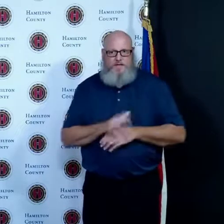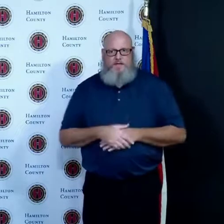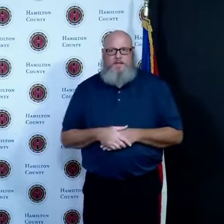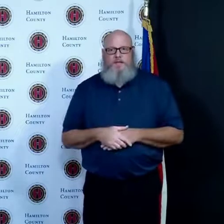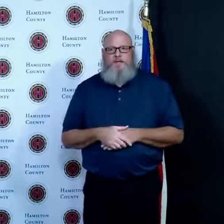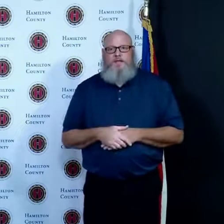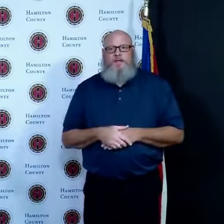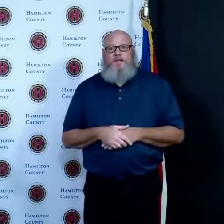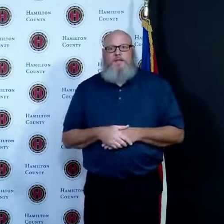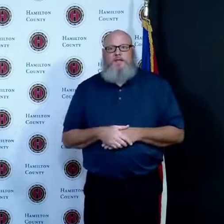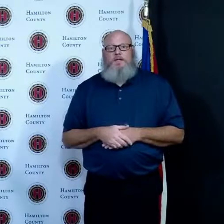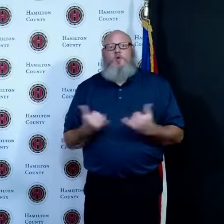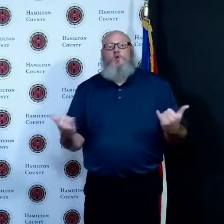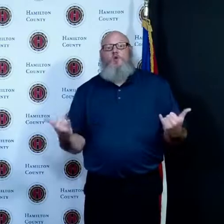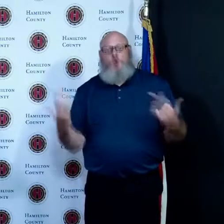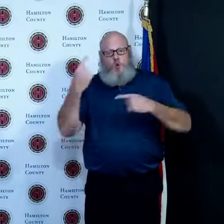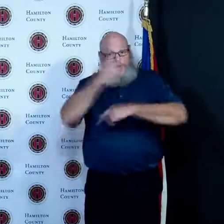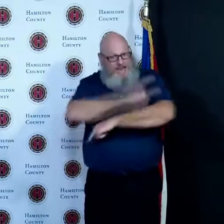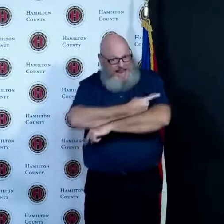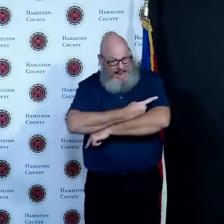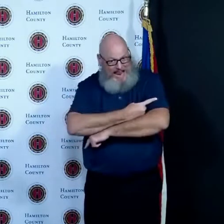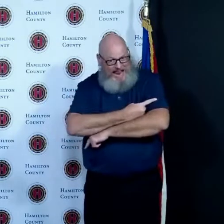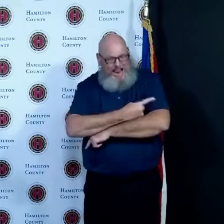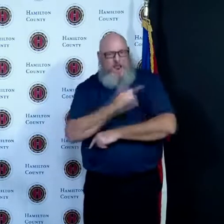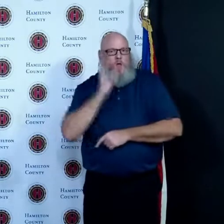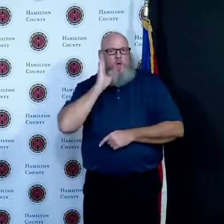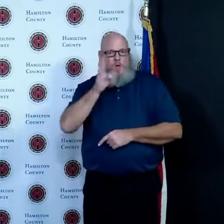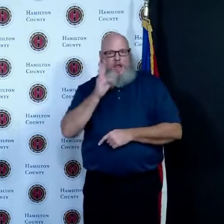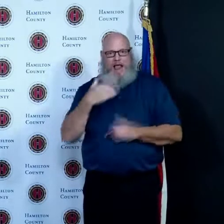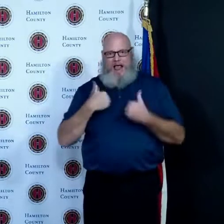of activity happening and a lot of moving parts and I'm excited for the work that my team is doing